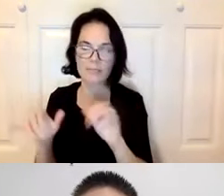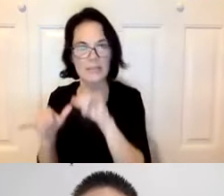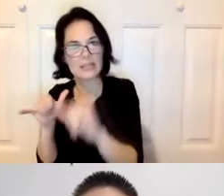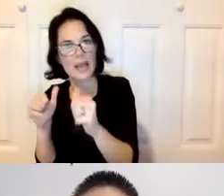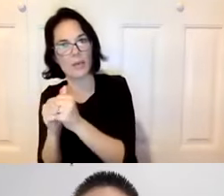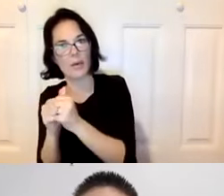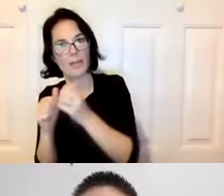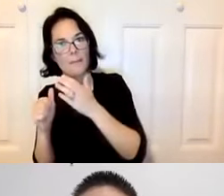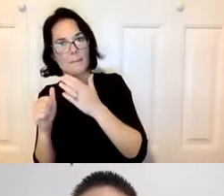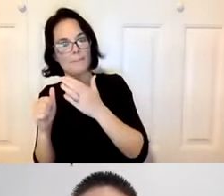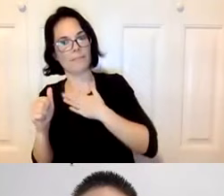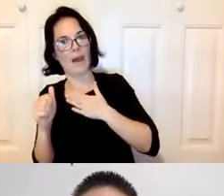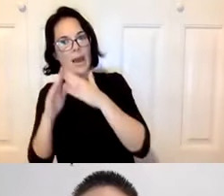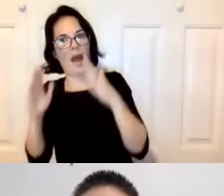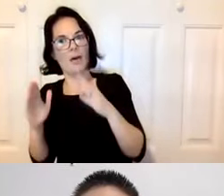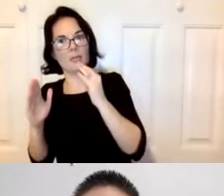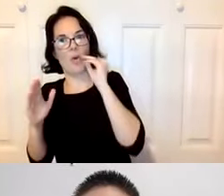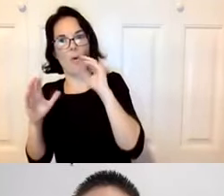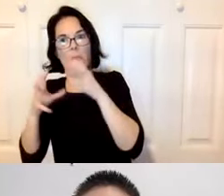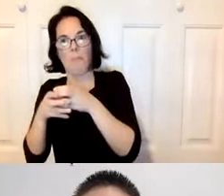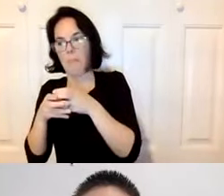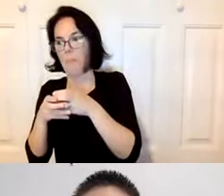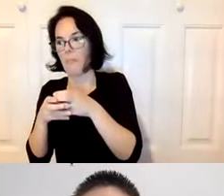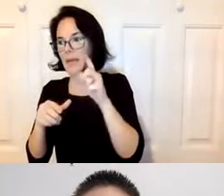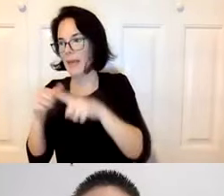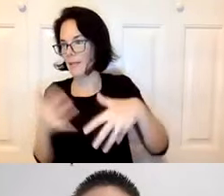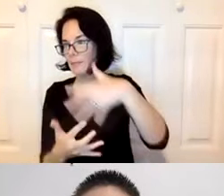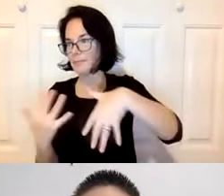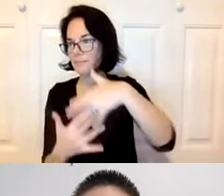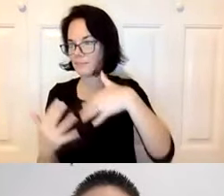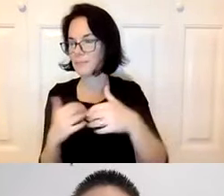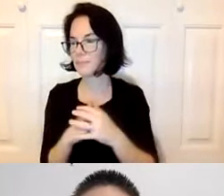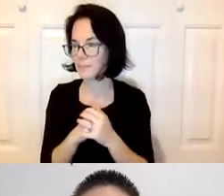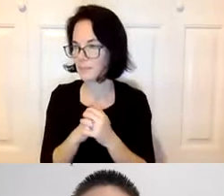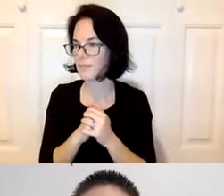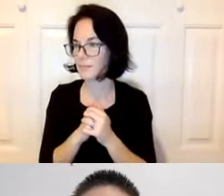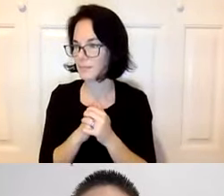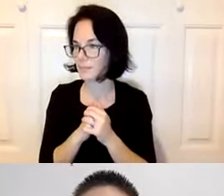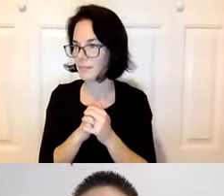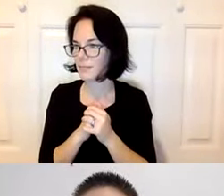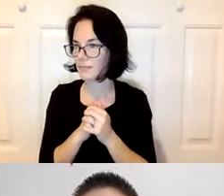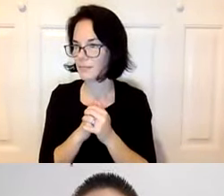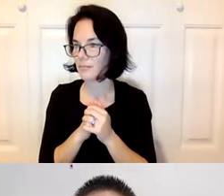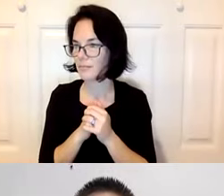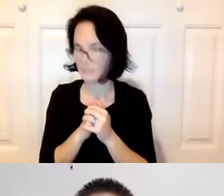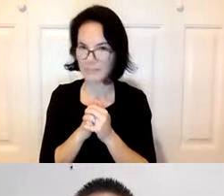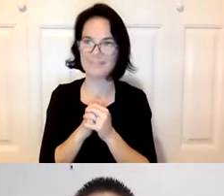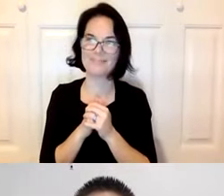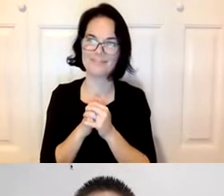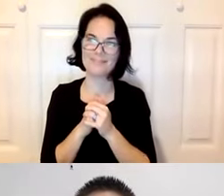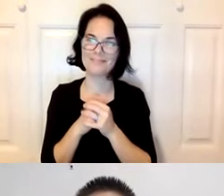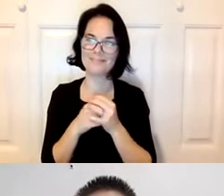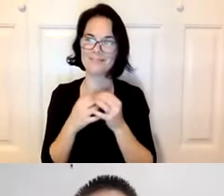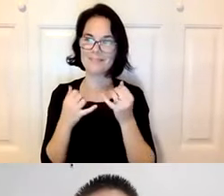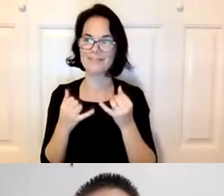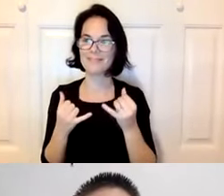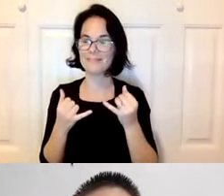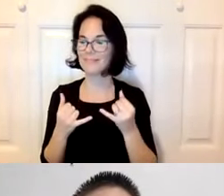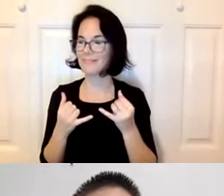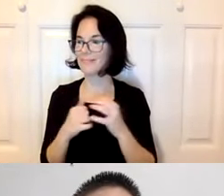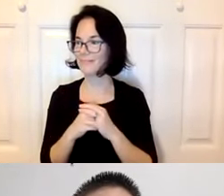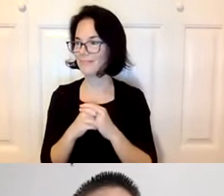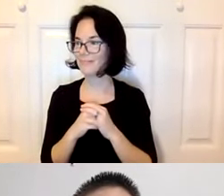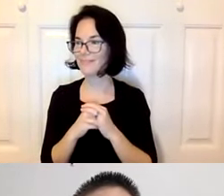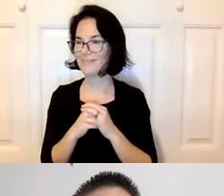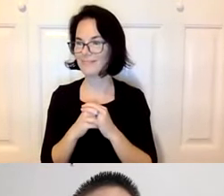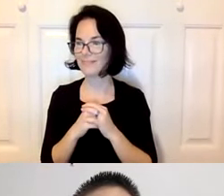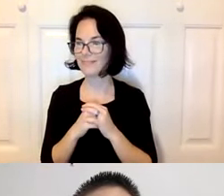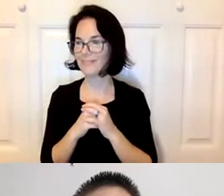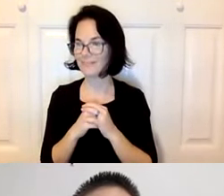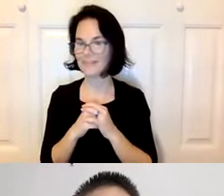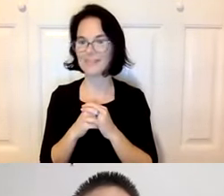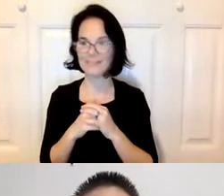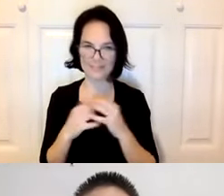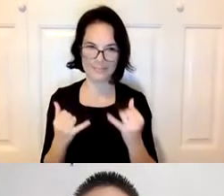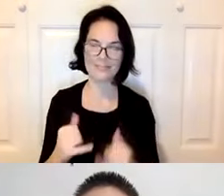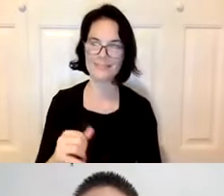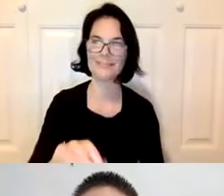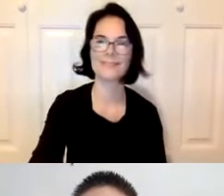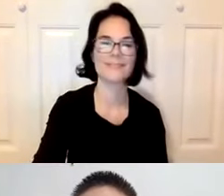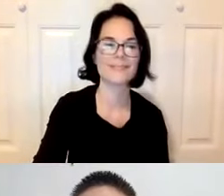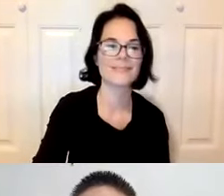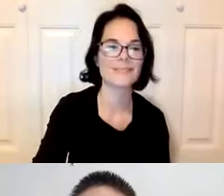basically. So that’s one change. Another change is the amount of things open or closed.